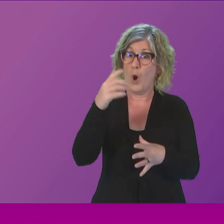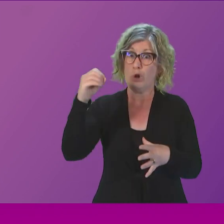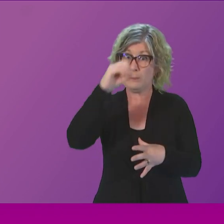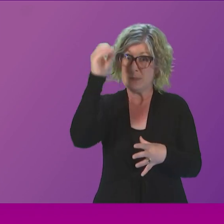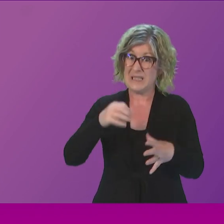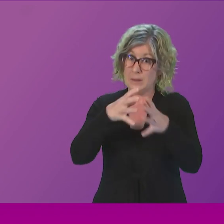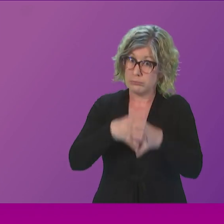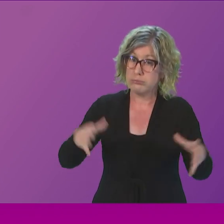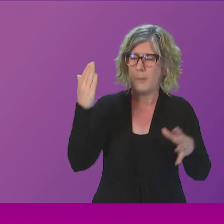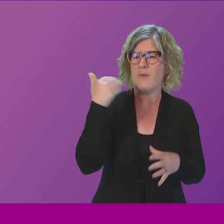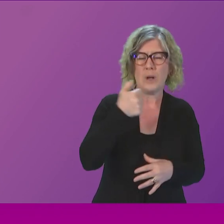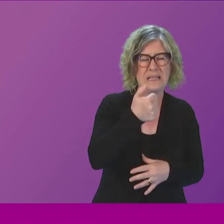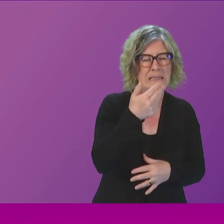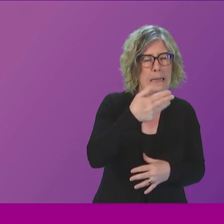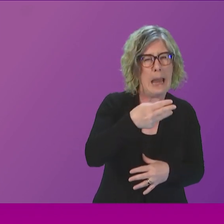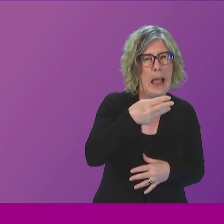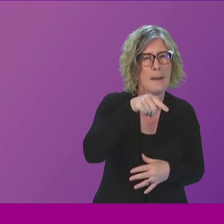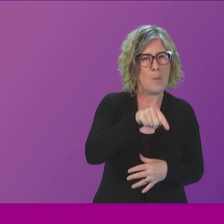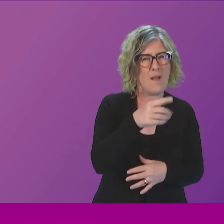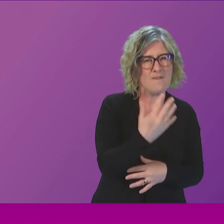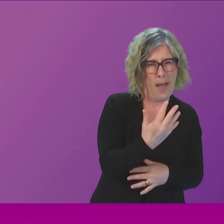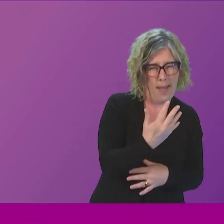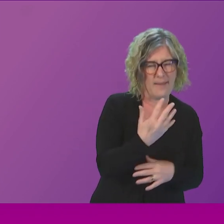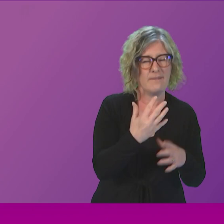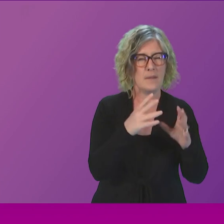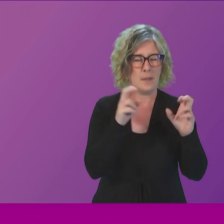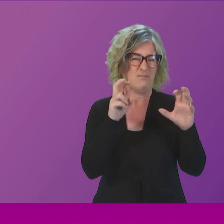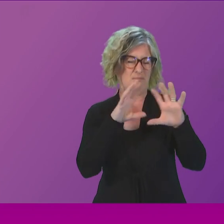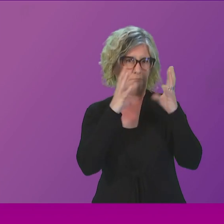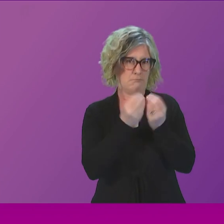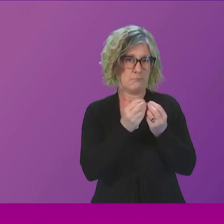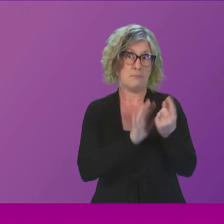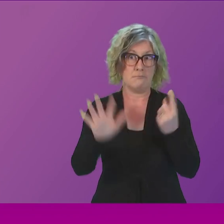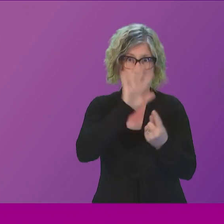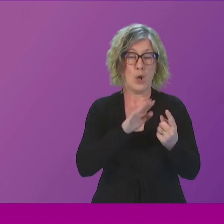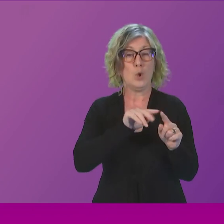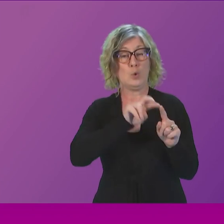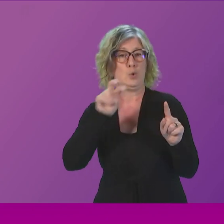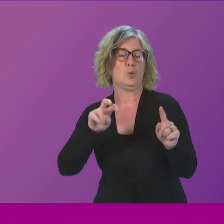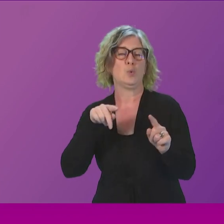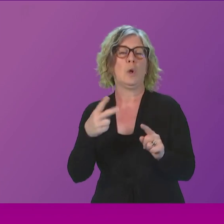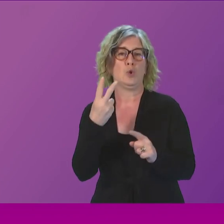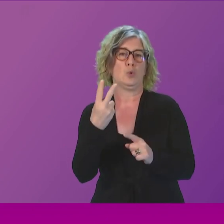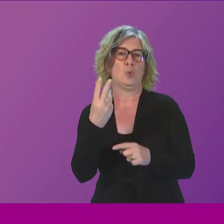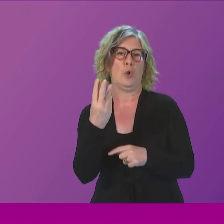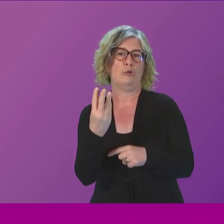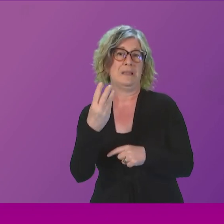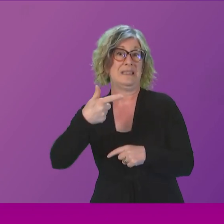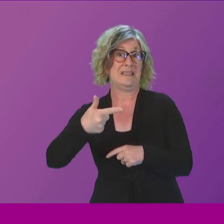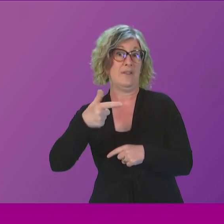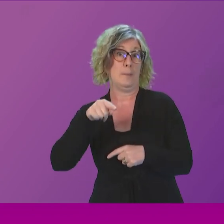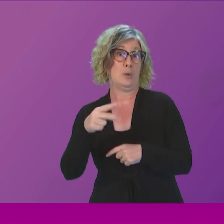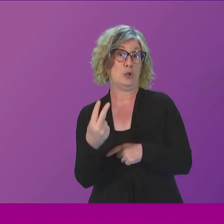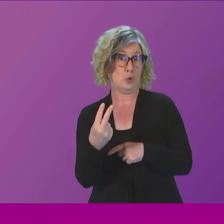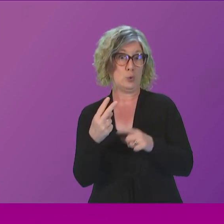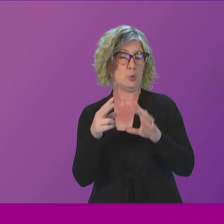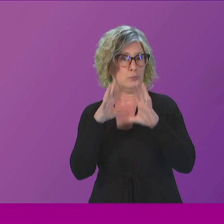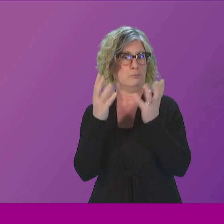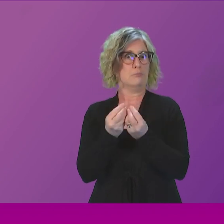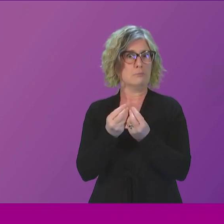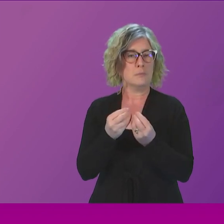69.5 whole-term equivalents in September 2006 to 137.2 whole-term equivalents in the most